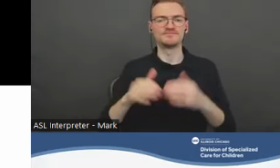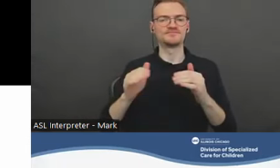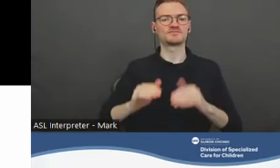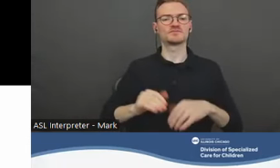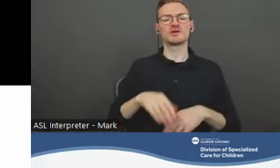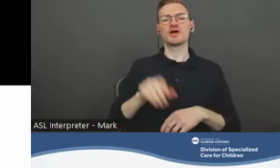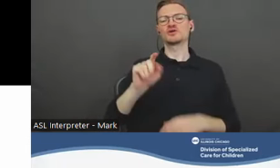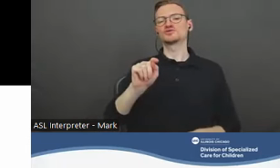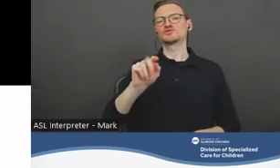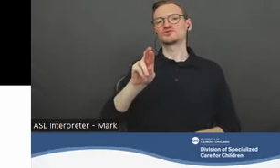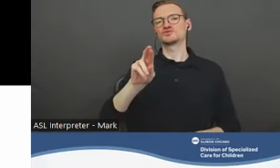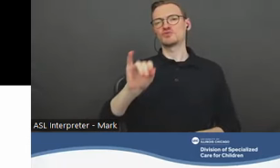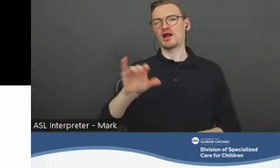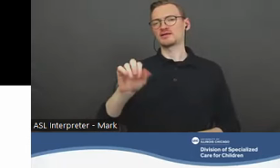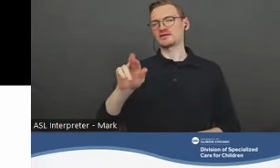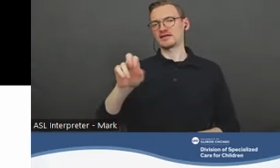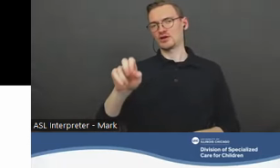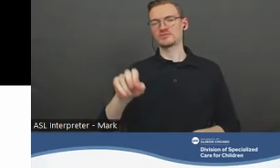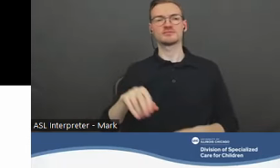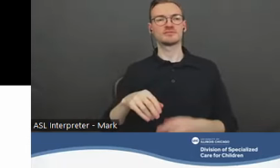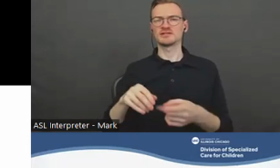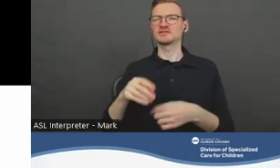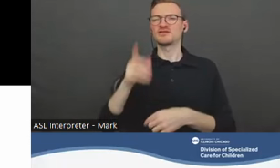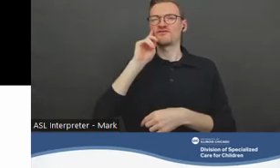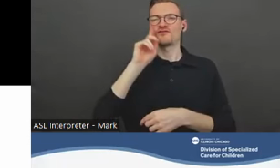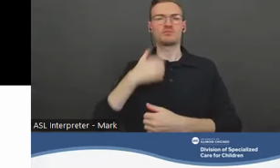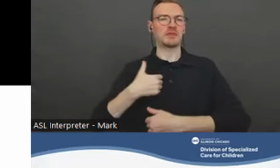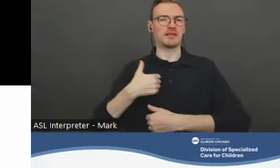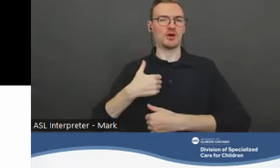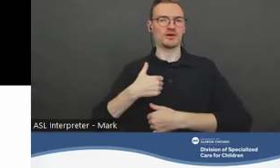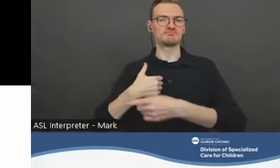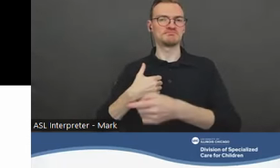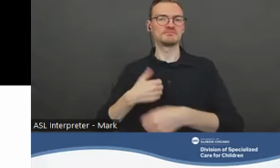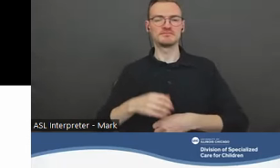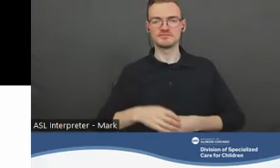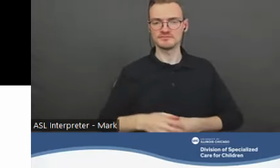for someone who is active in the United States military. And then we're also going to talk just